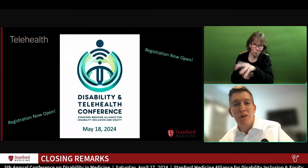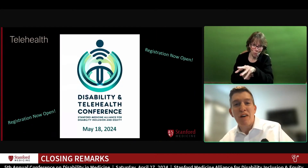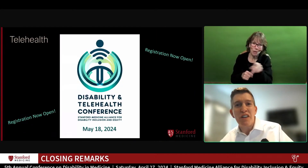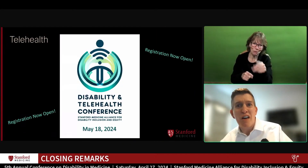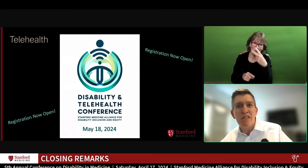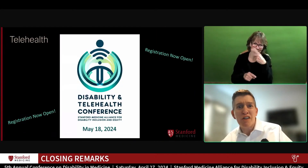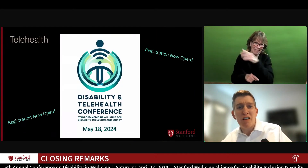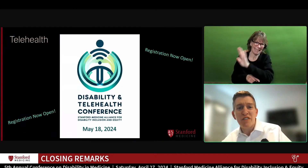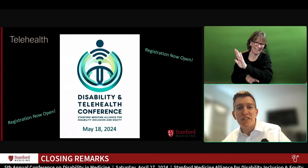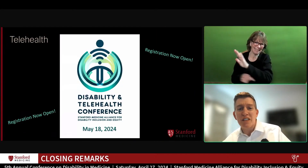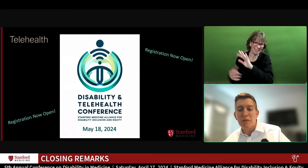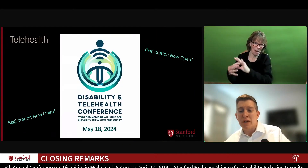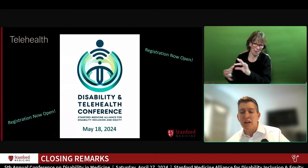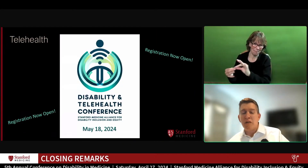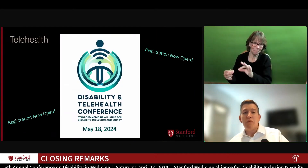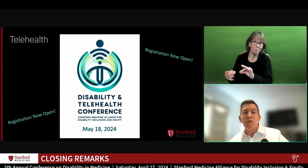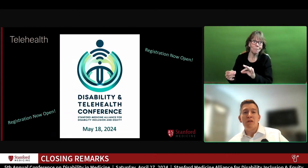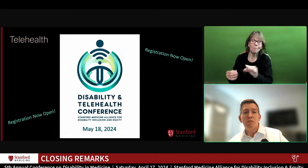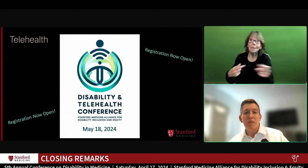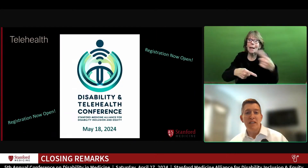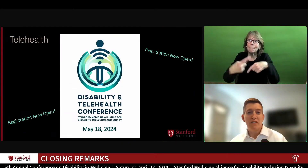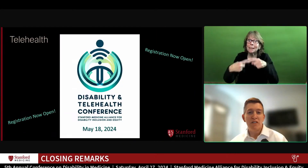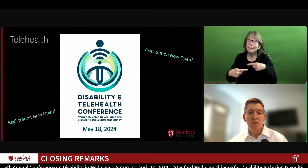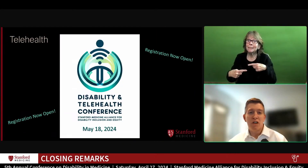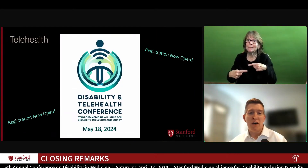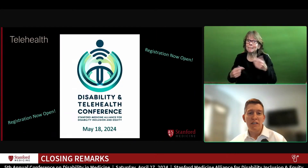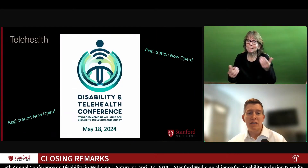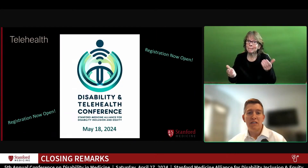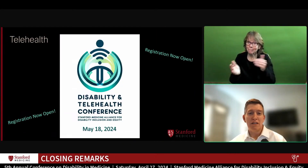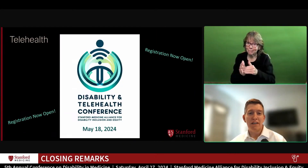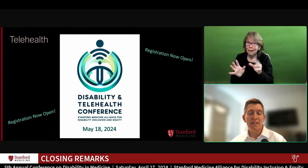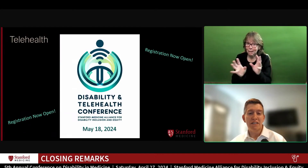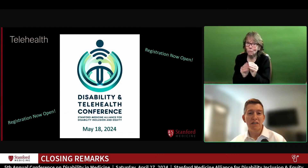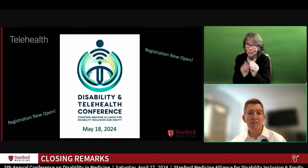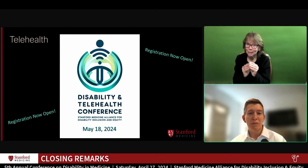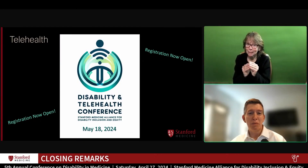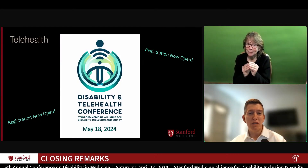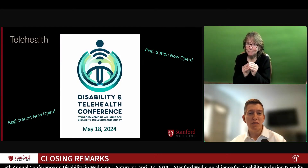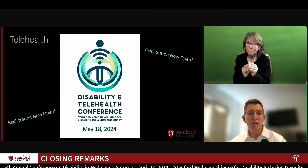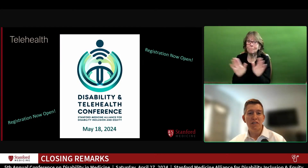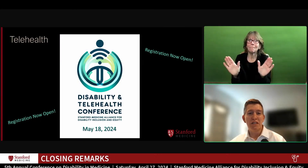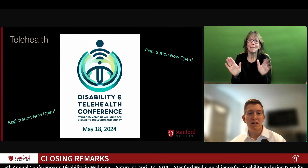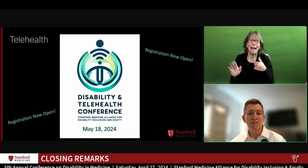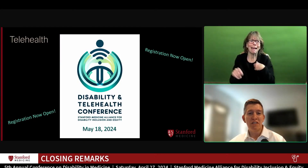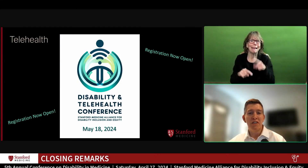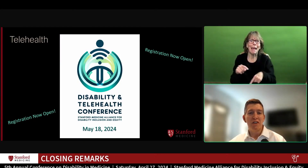We have another conference coming up, believe it or not, I can scarcely believe it myself.